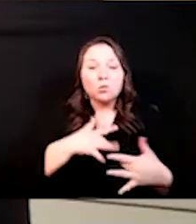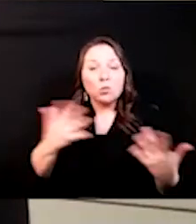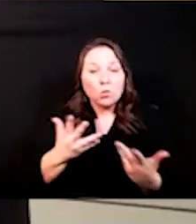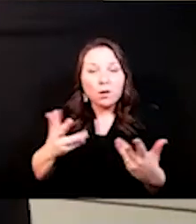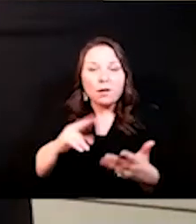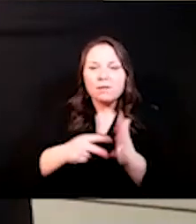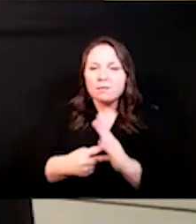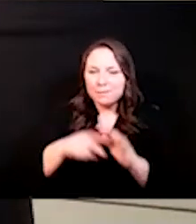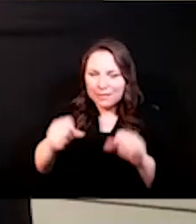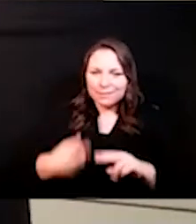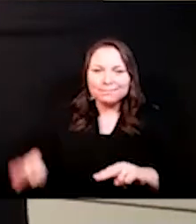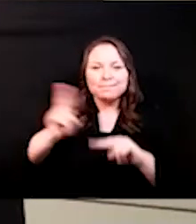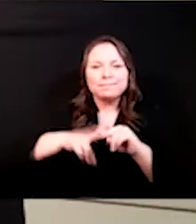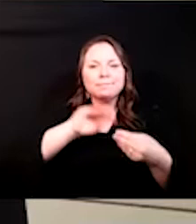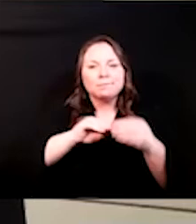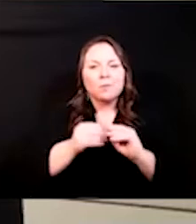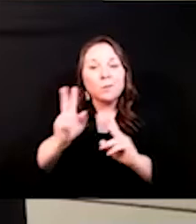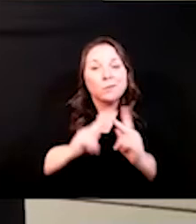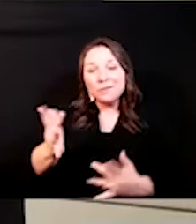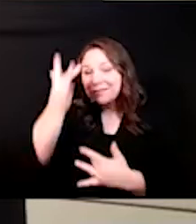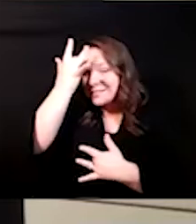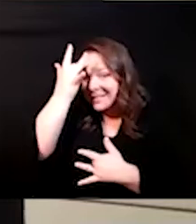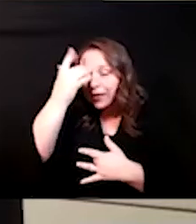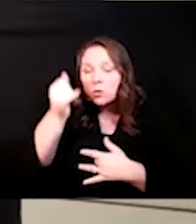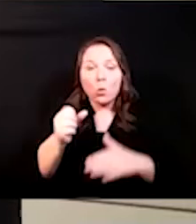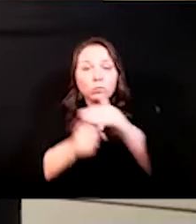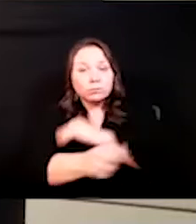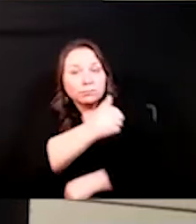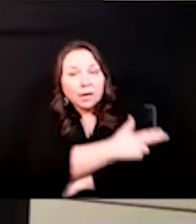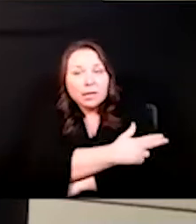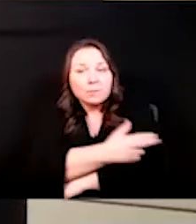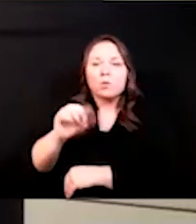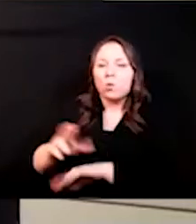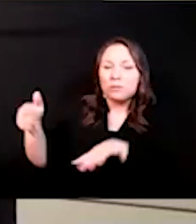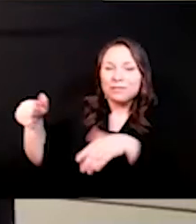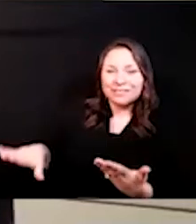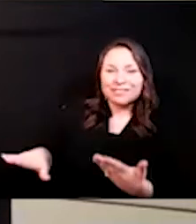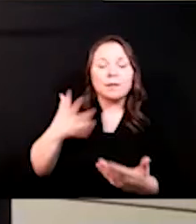THERE IS THAT THEN THAT CAN LEAD TO AN INCREASE IN THE NUMBER OF CASES THAT MAY NEED HOSPITALIZATION, STRESSING THE